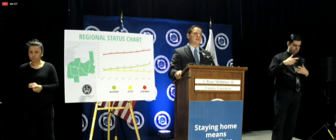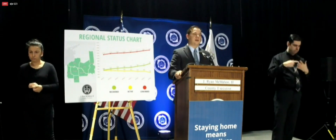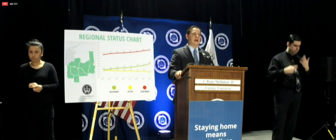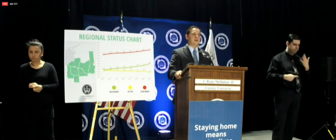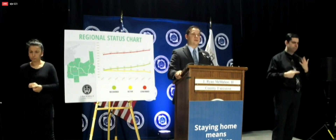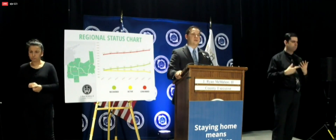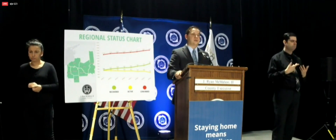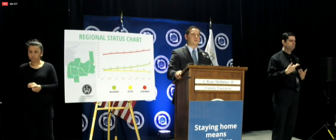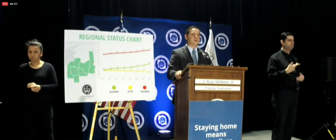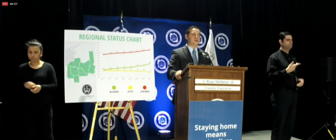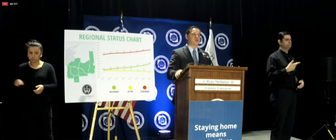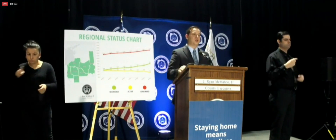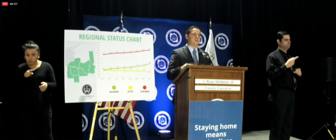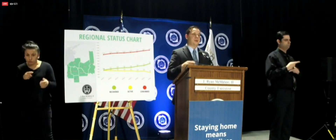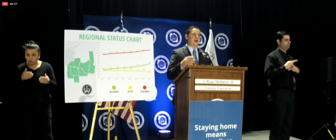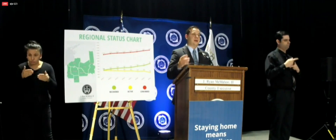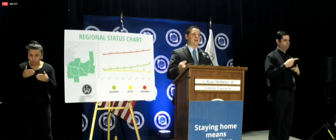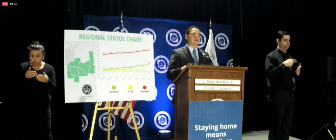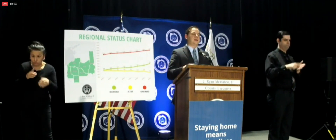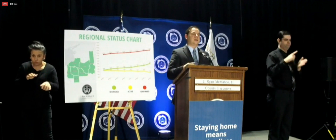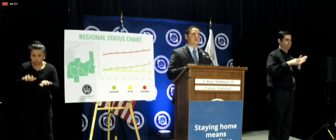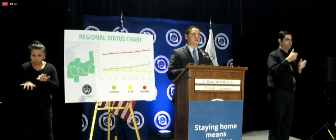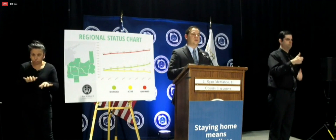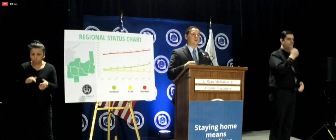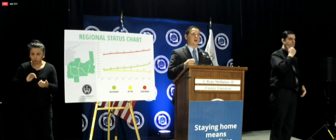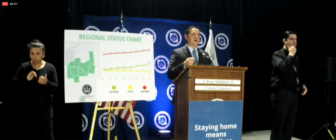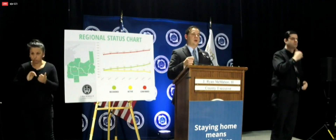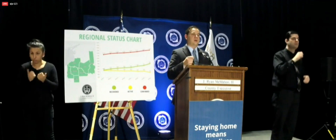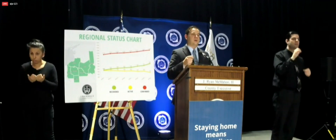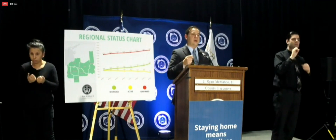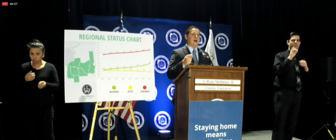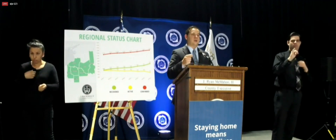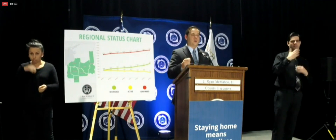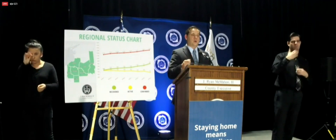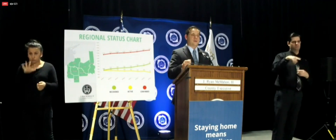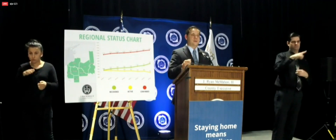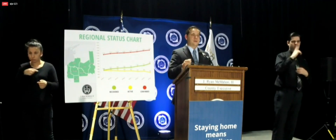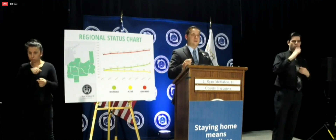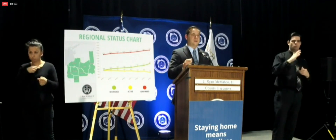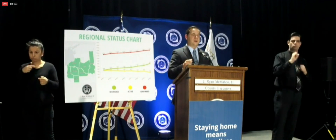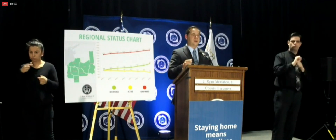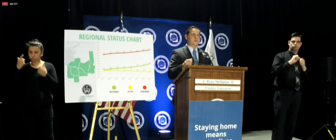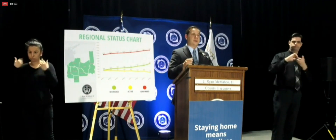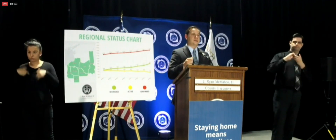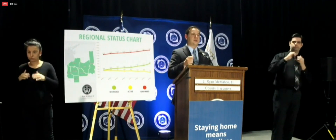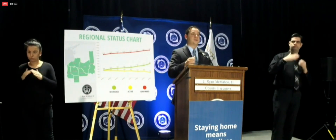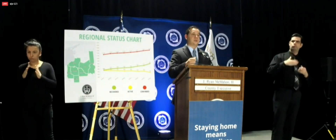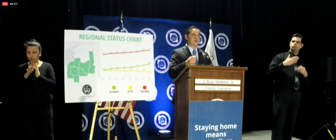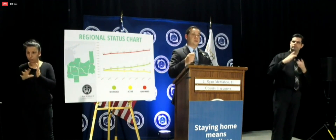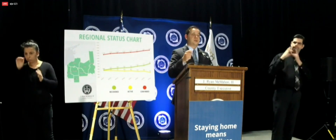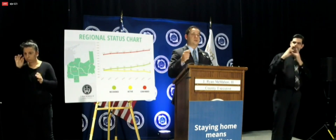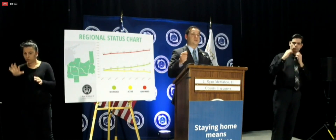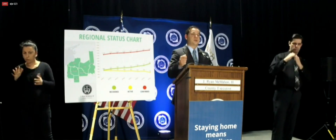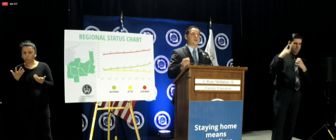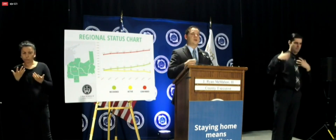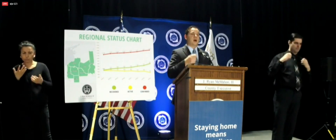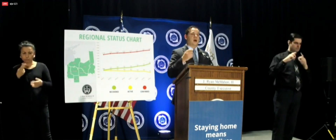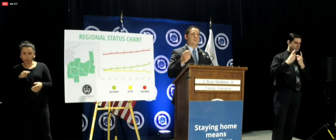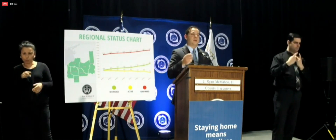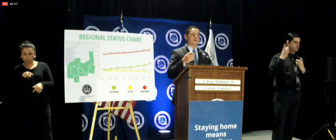USE THE TECHNOLOGY TO UPDATE THEIR HEALTH STATUSS FOR US. THAT ALLOWS US TO REALLY